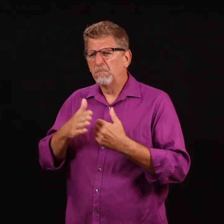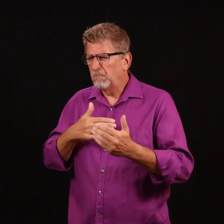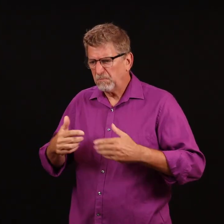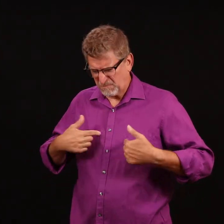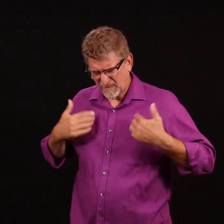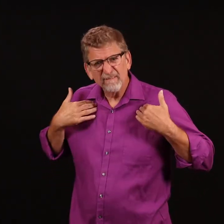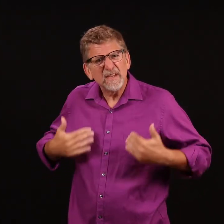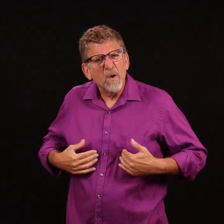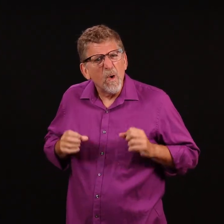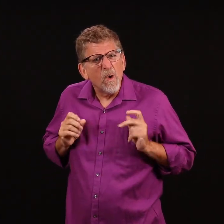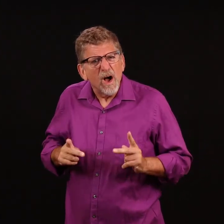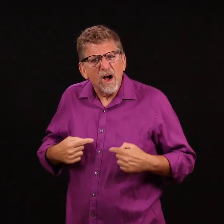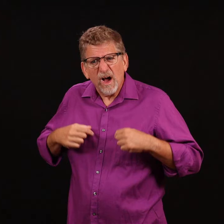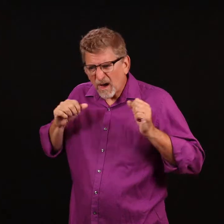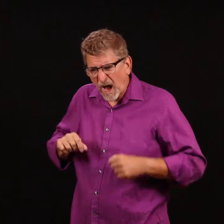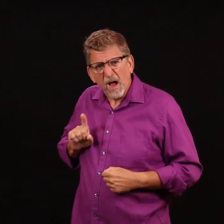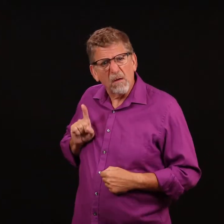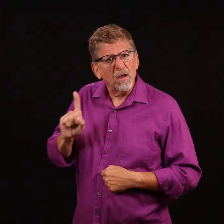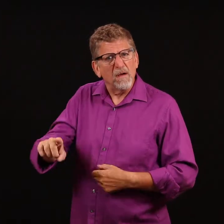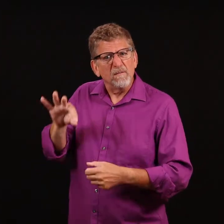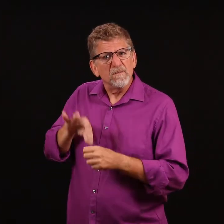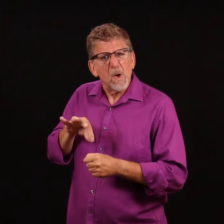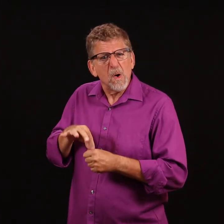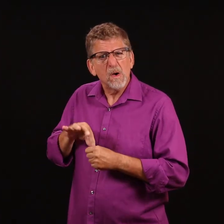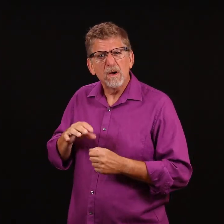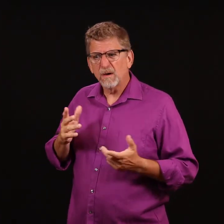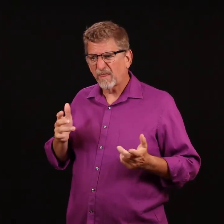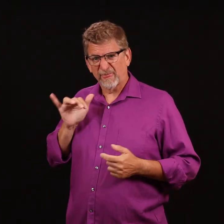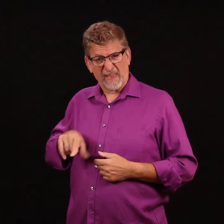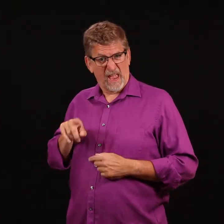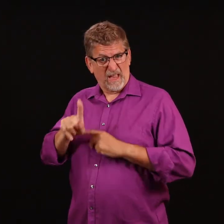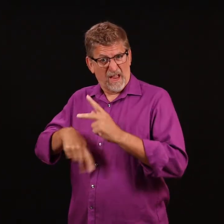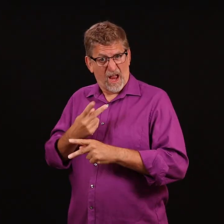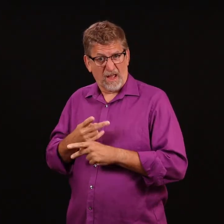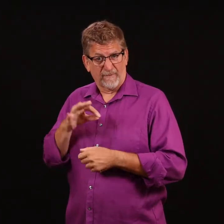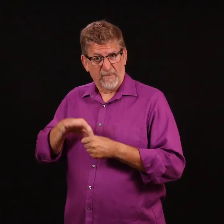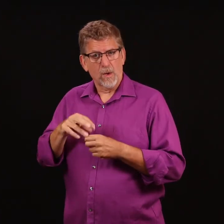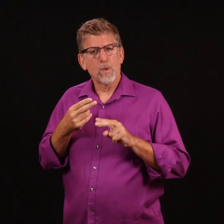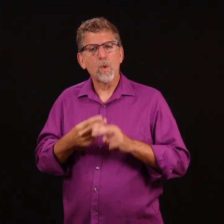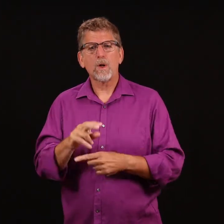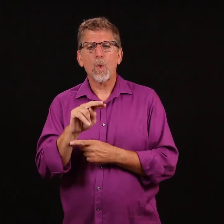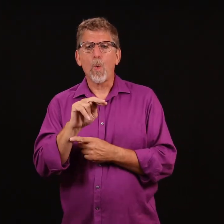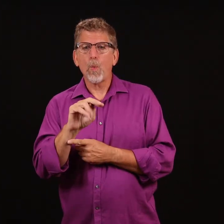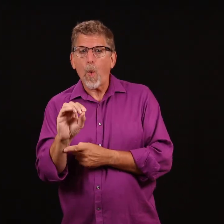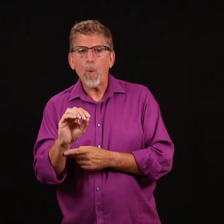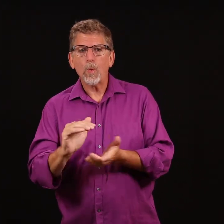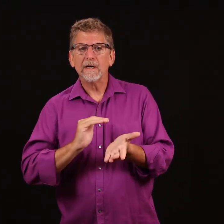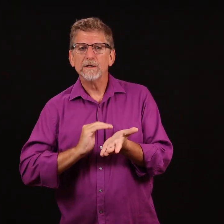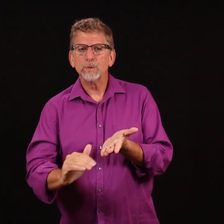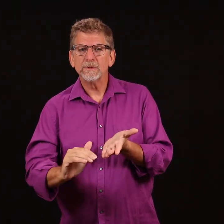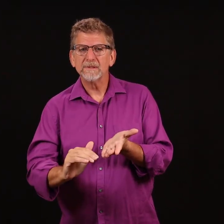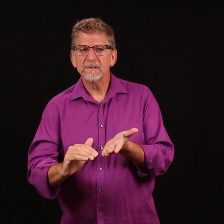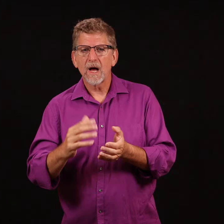even if they are physically able to vote at the polling place. This kind of vote is called 'no-excuse' absentee voting.